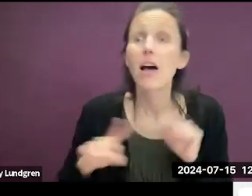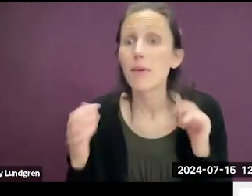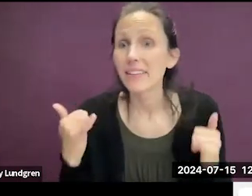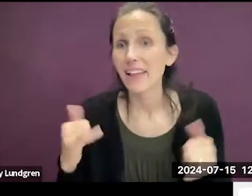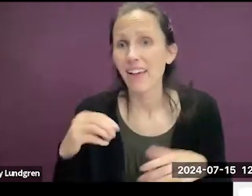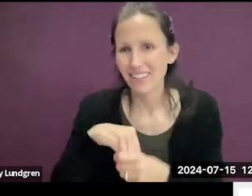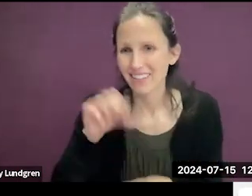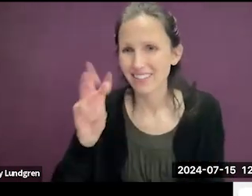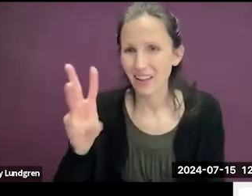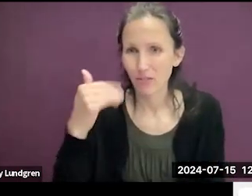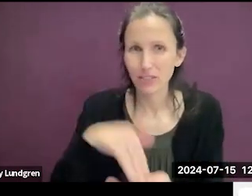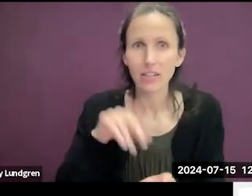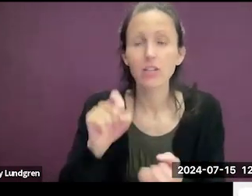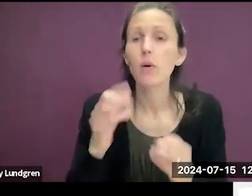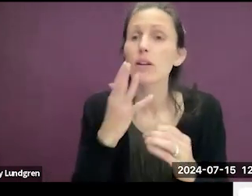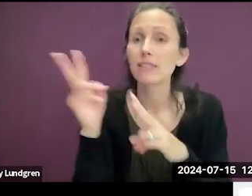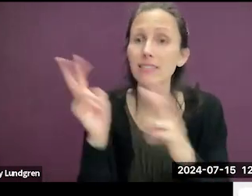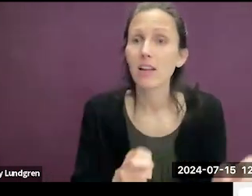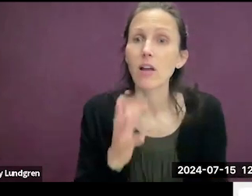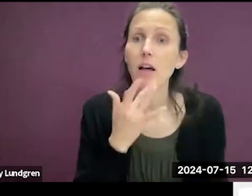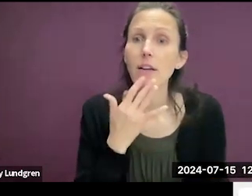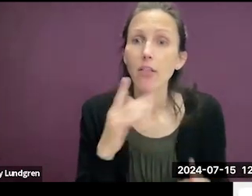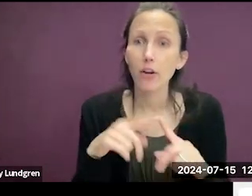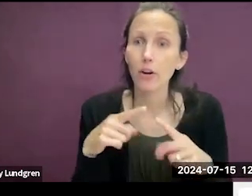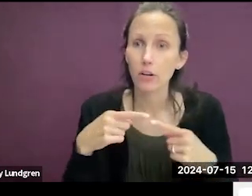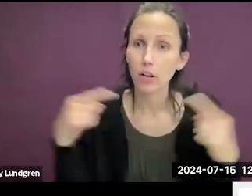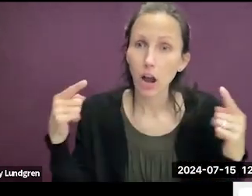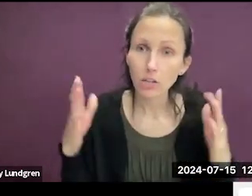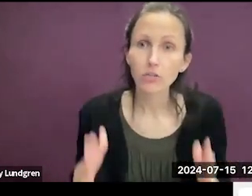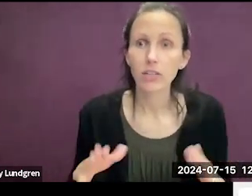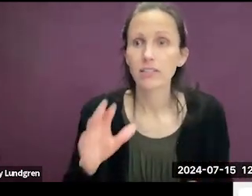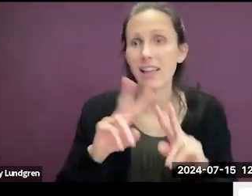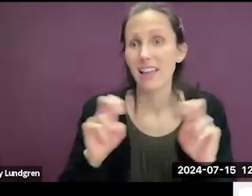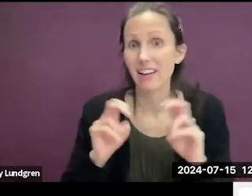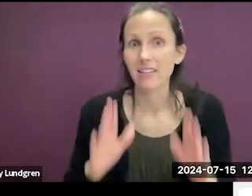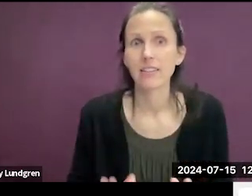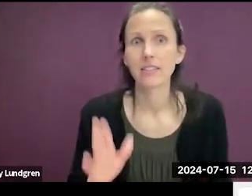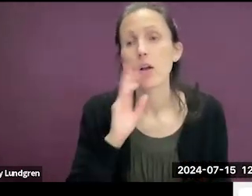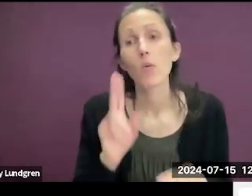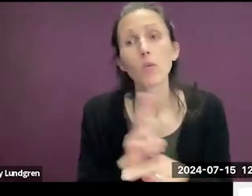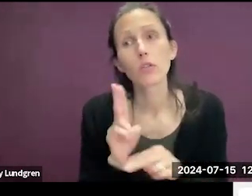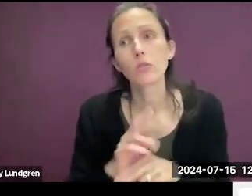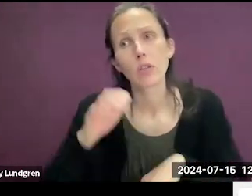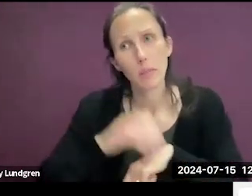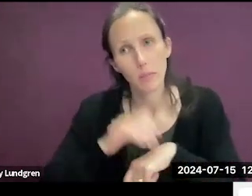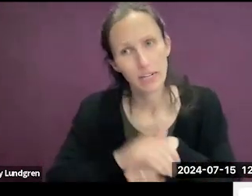you'll want to download the Colour Contrast Analyzer. And we're going to use British spelling, so we're gonna throw an extra letter in there.